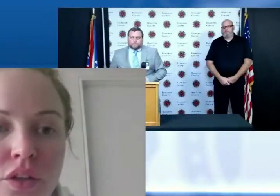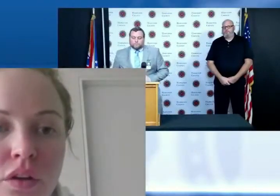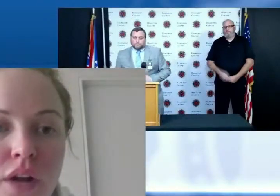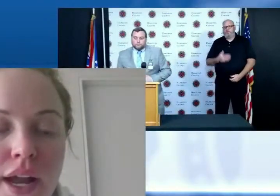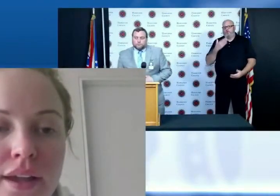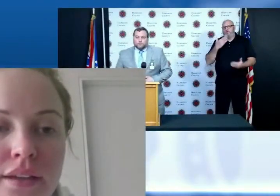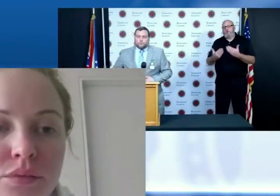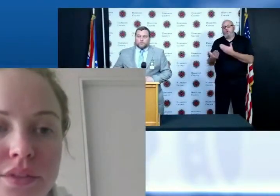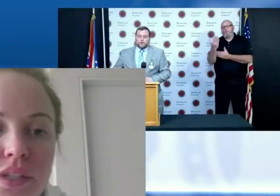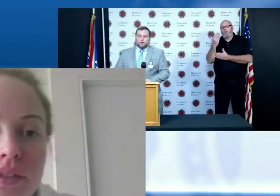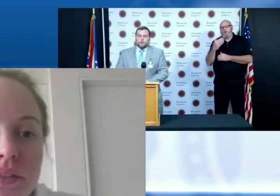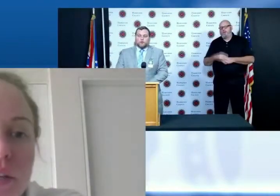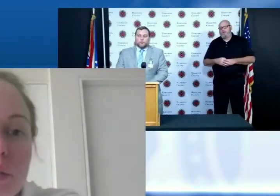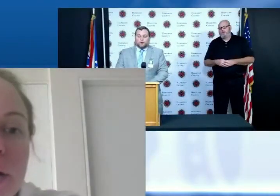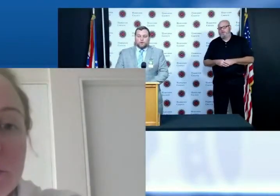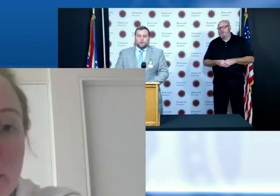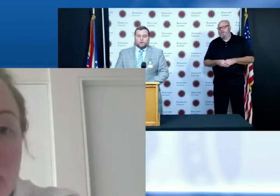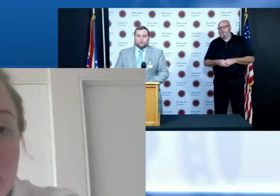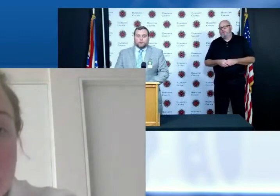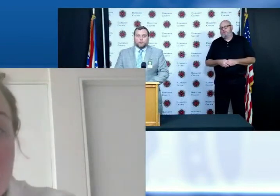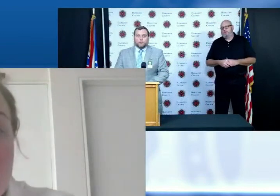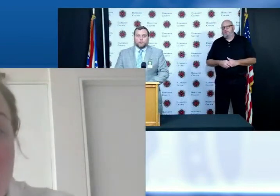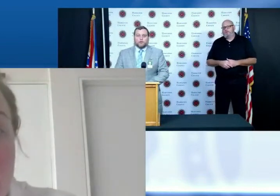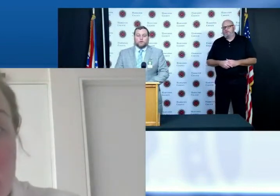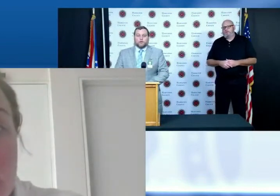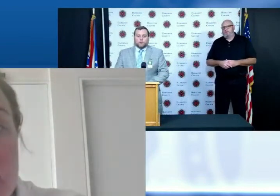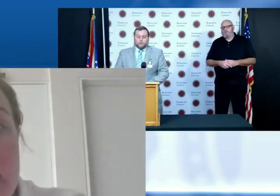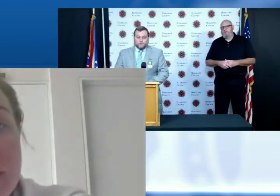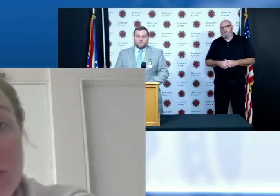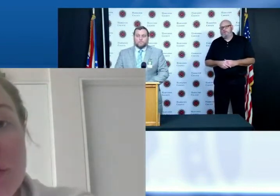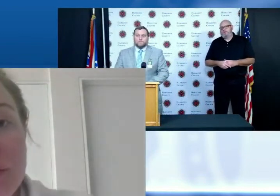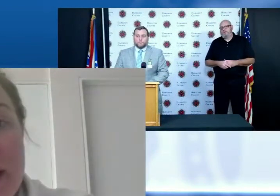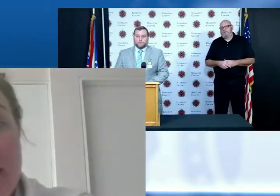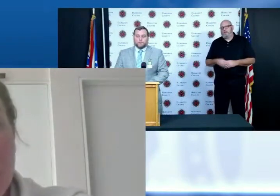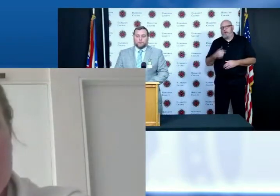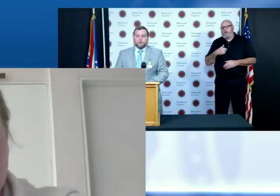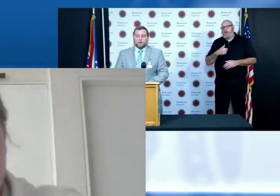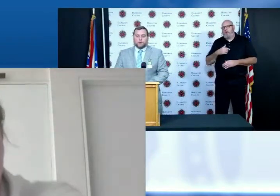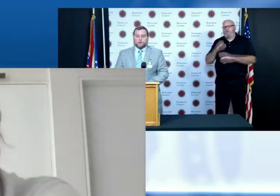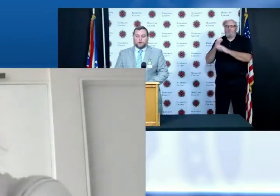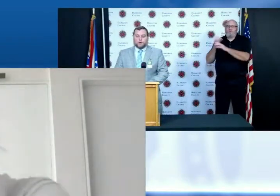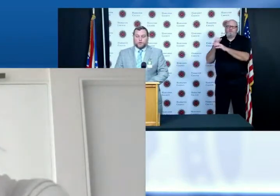so I received this interact for health survey and it shows that 90 percent of people in our region